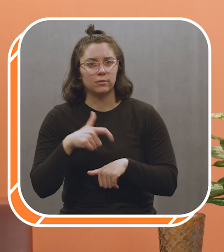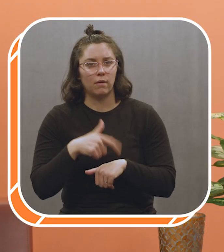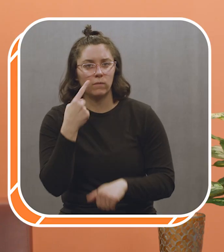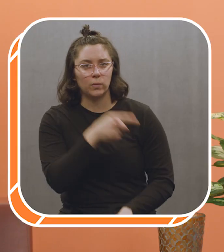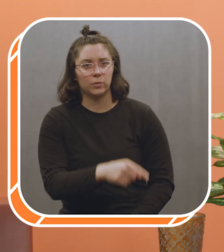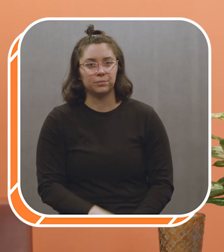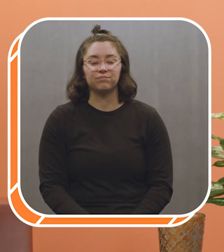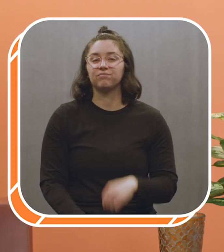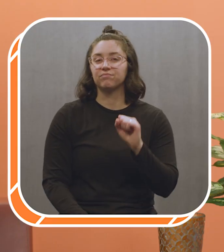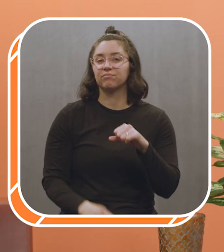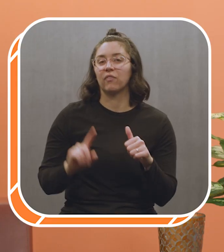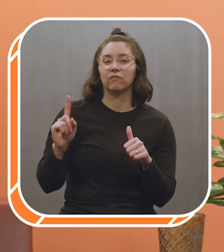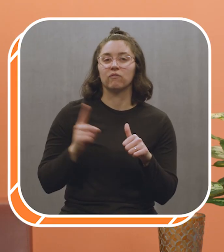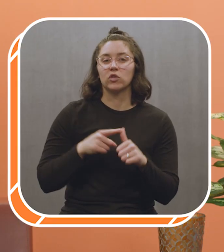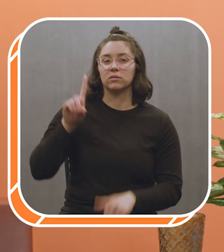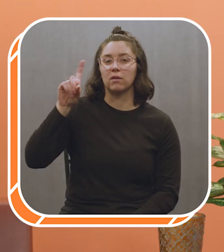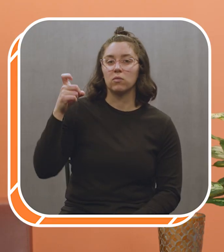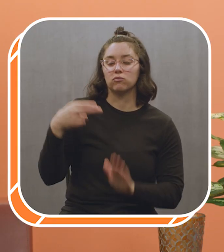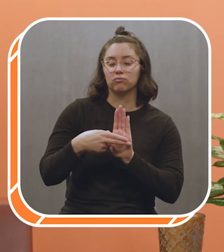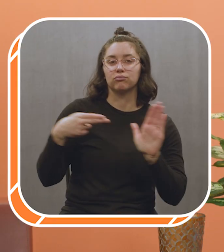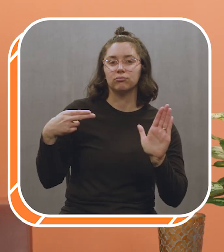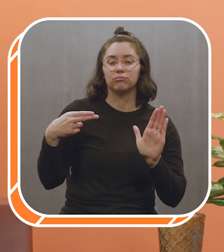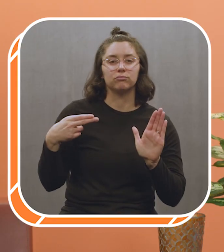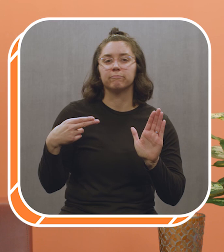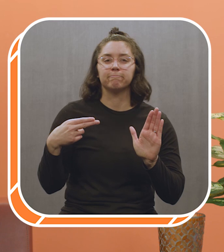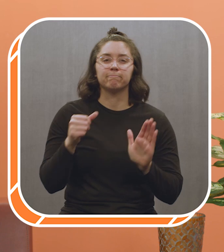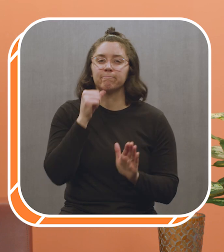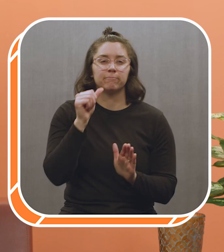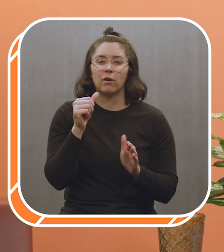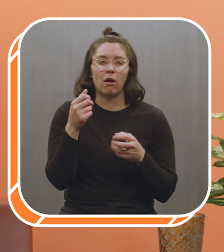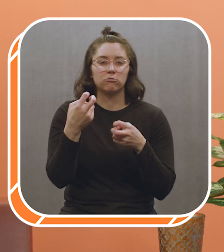When I was first diagnosed, it really wasn't too difficult.